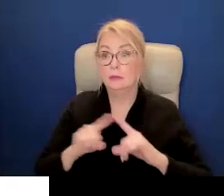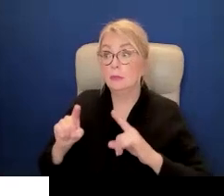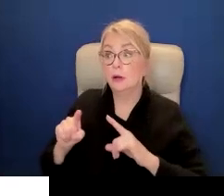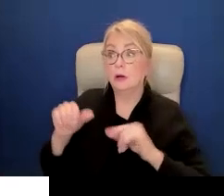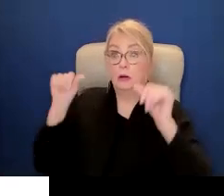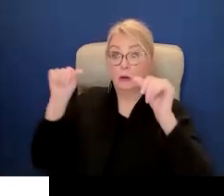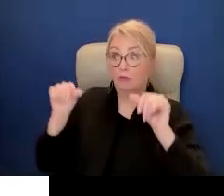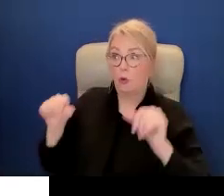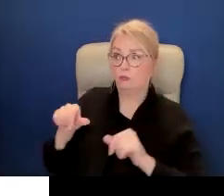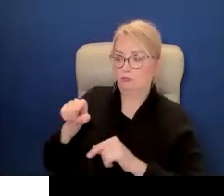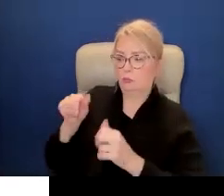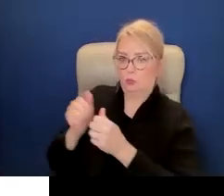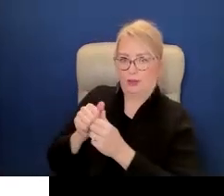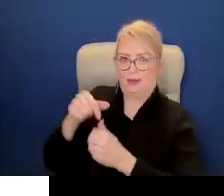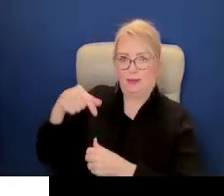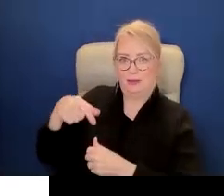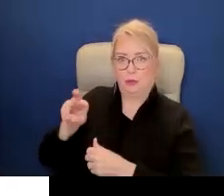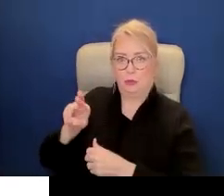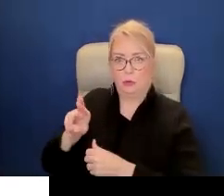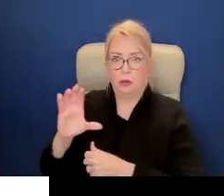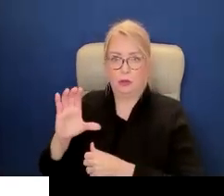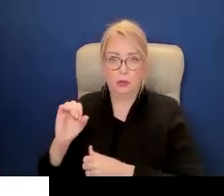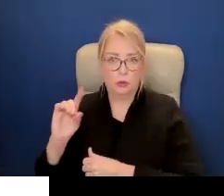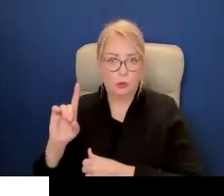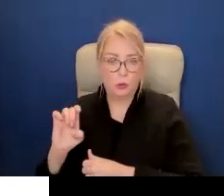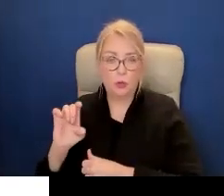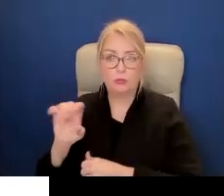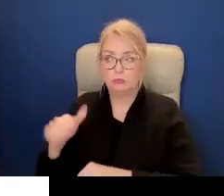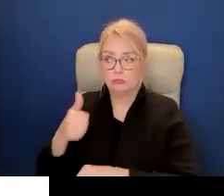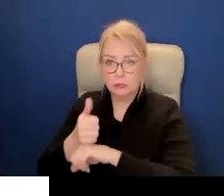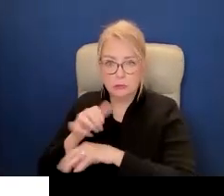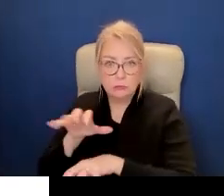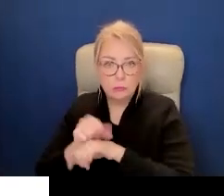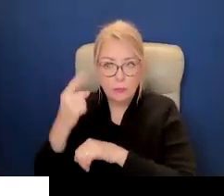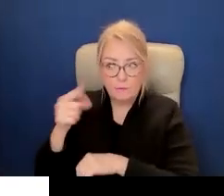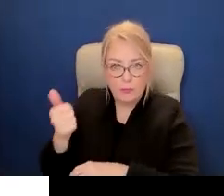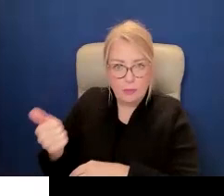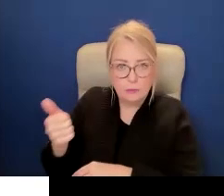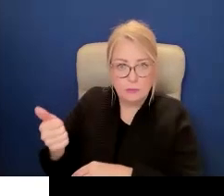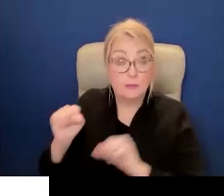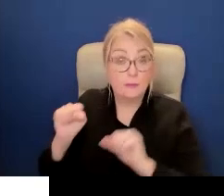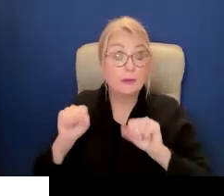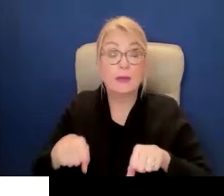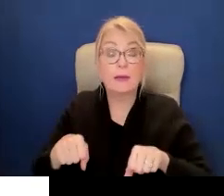on their own discretion and schedule themselves an appointment. But, educating ourselves as to